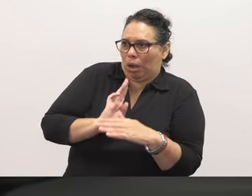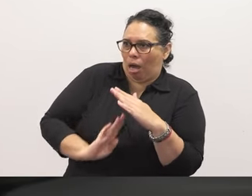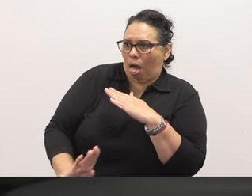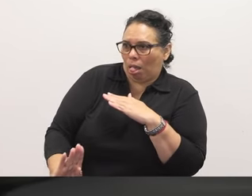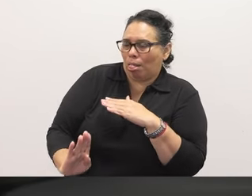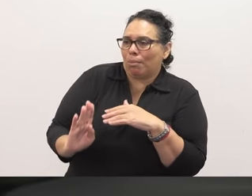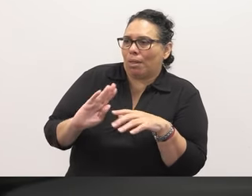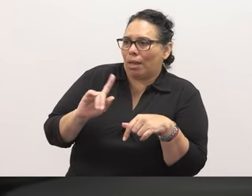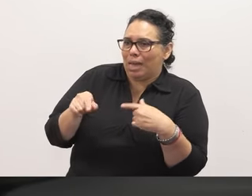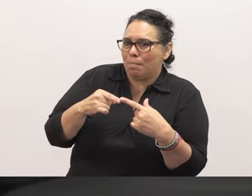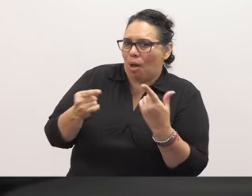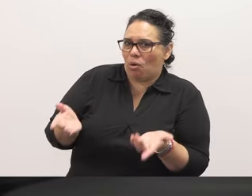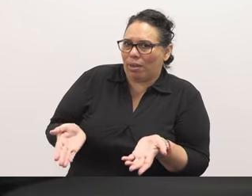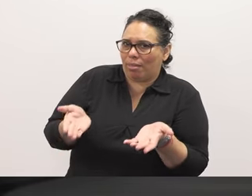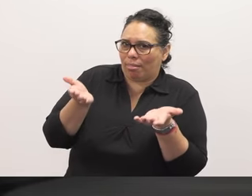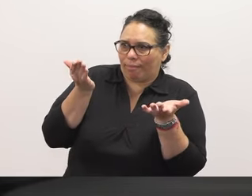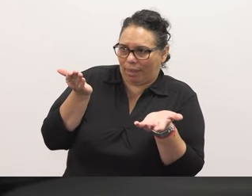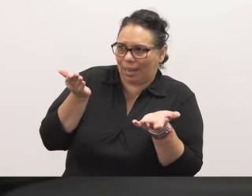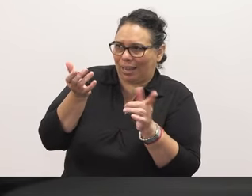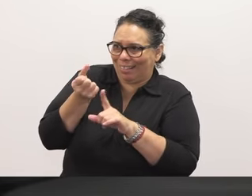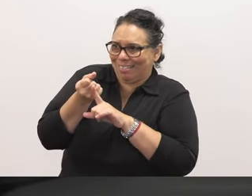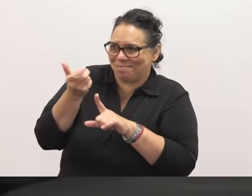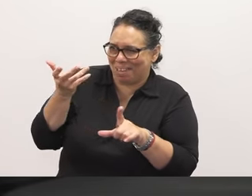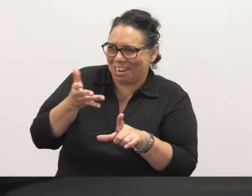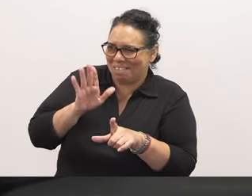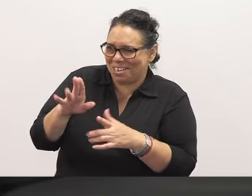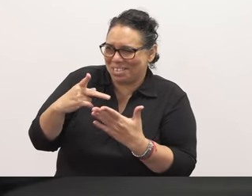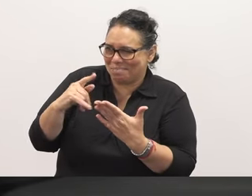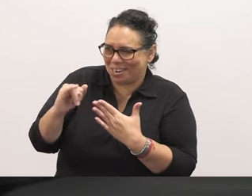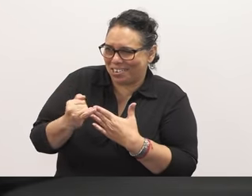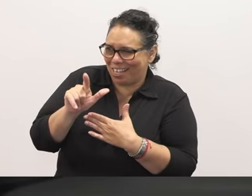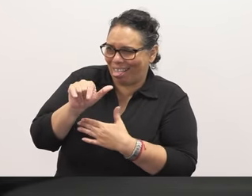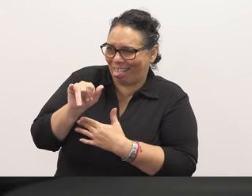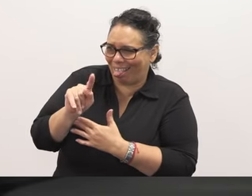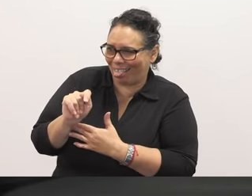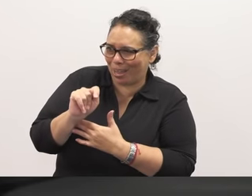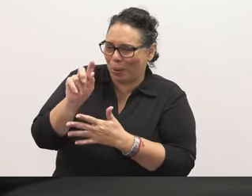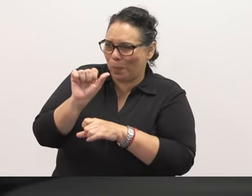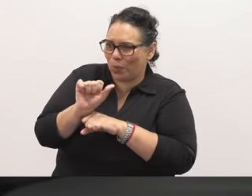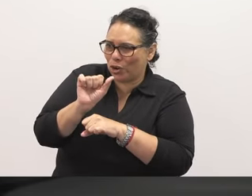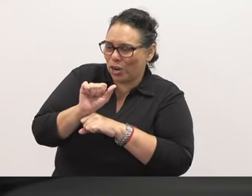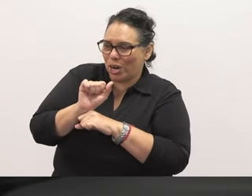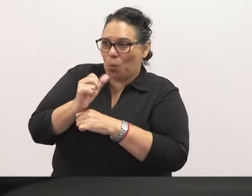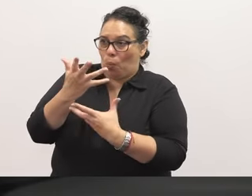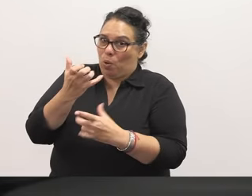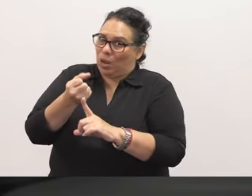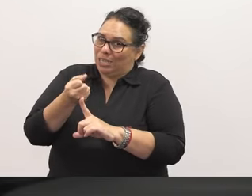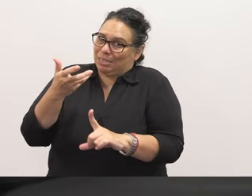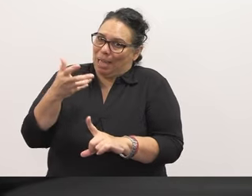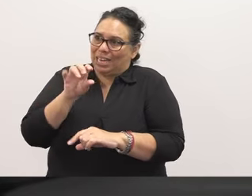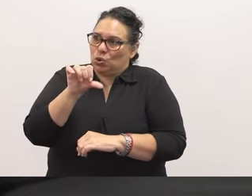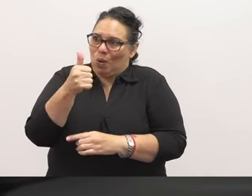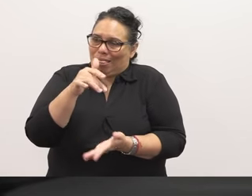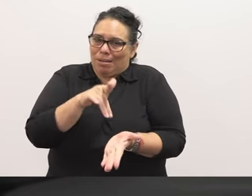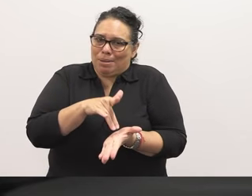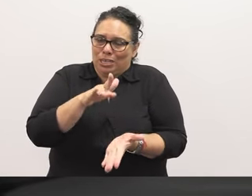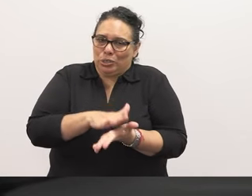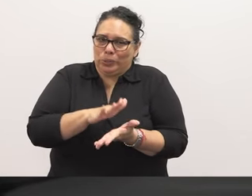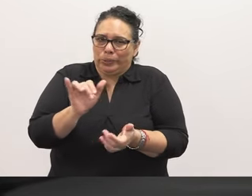the expansion of his Project Lit work that we're looking to expand to other middle schools as well.